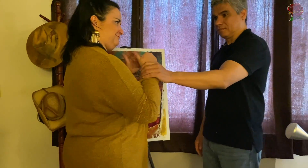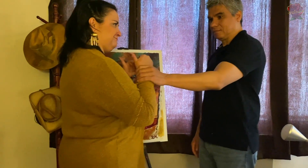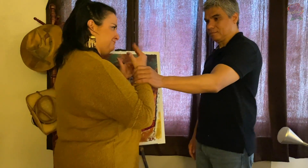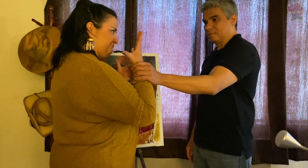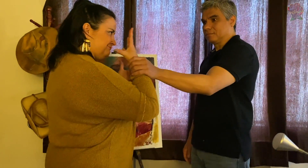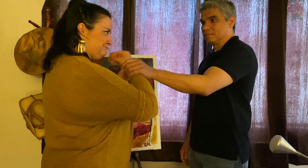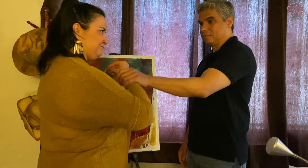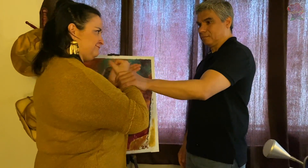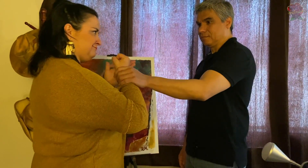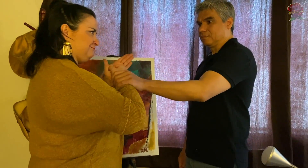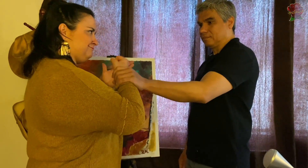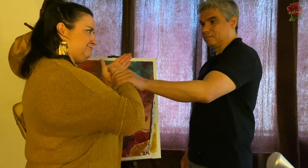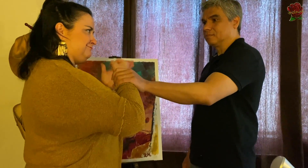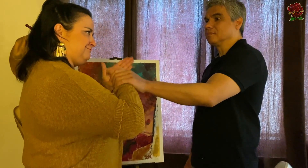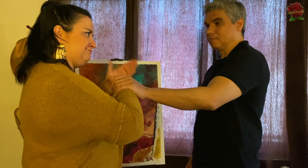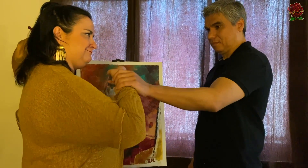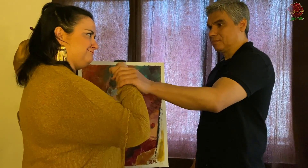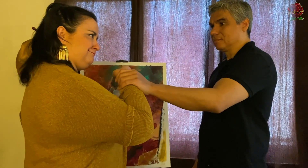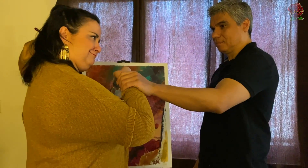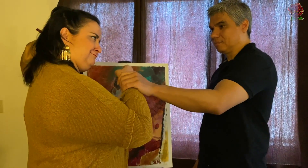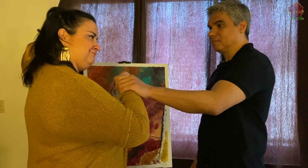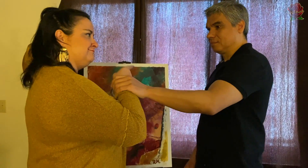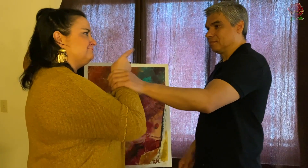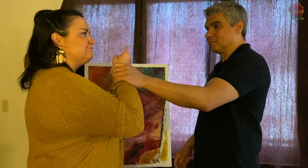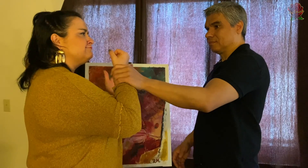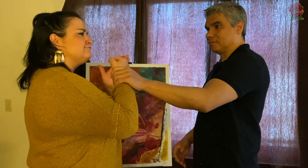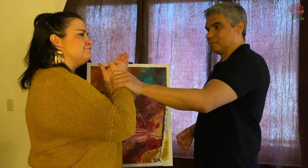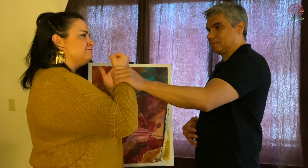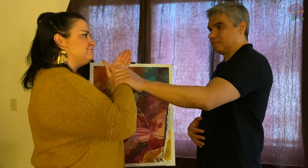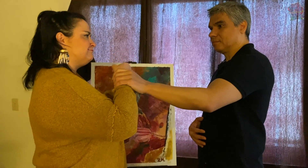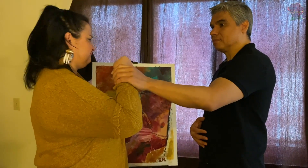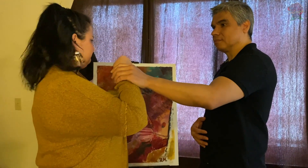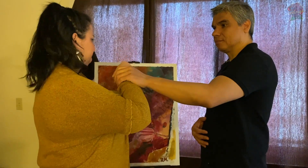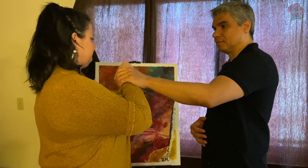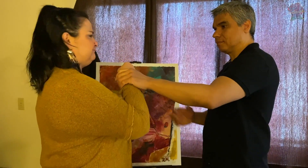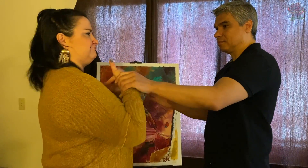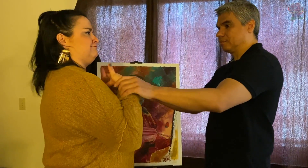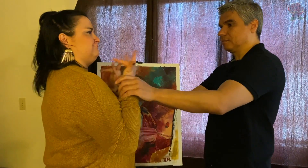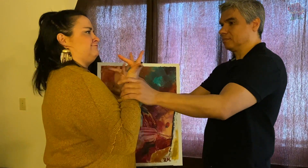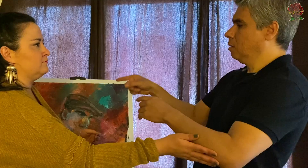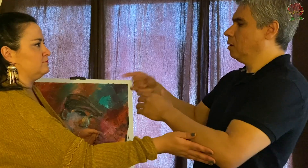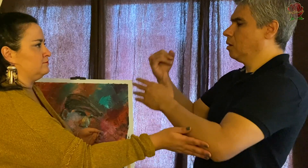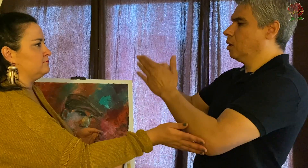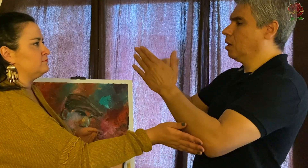This is a beautiful piece of art. What made you paint this?